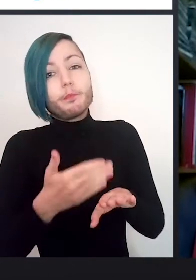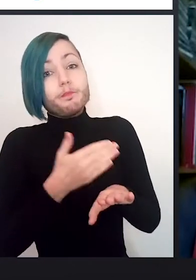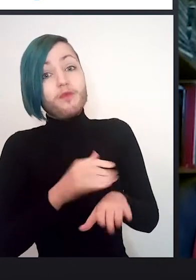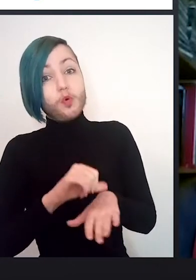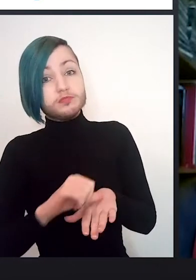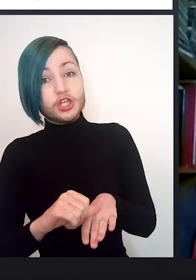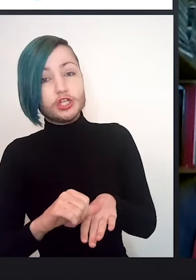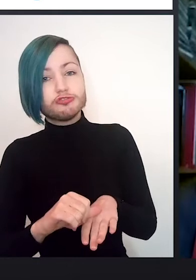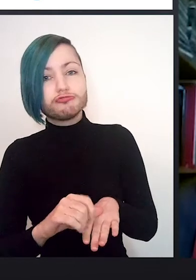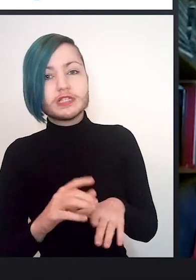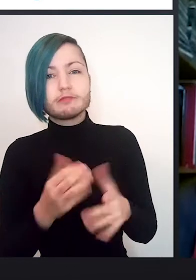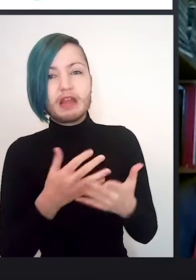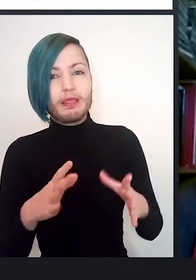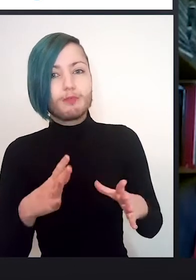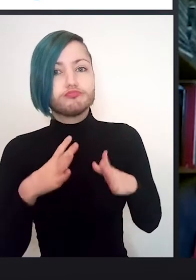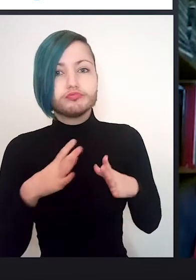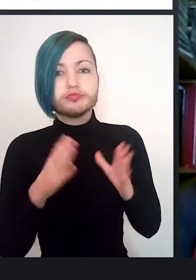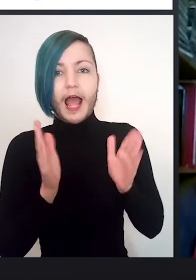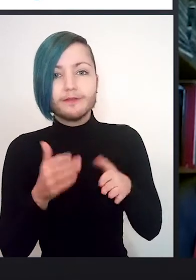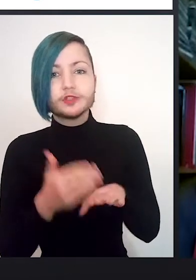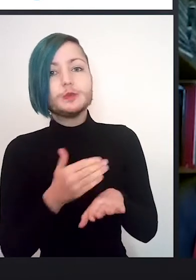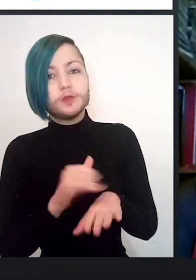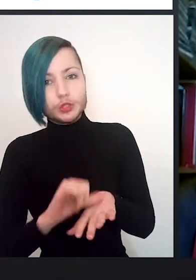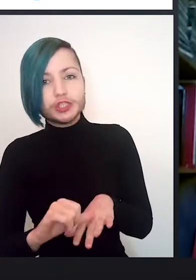in terms of the preparation that you had to make for that surgery.